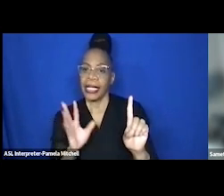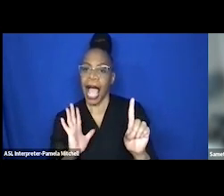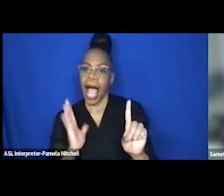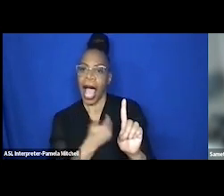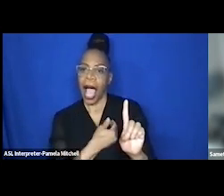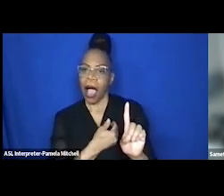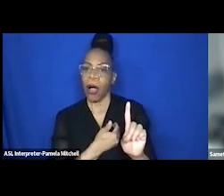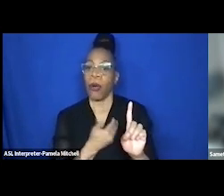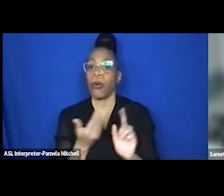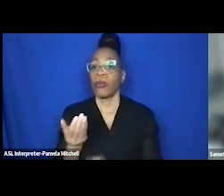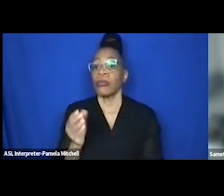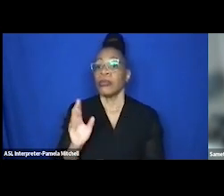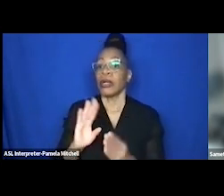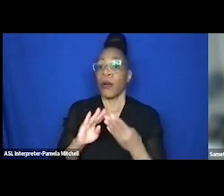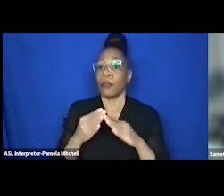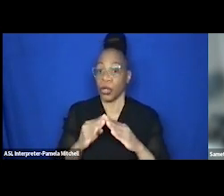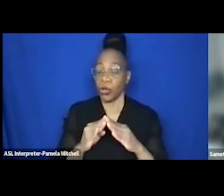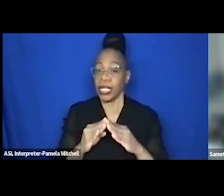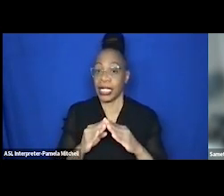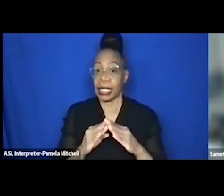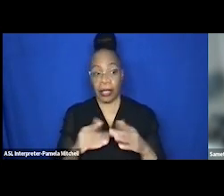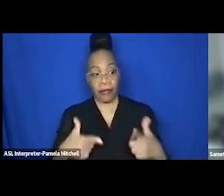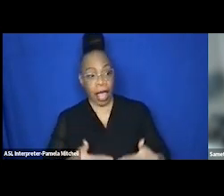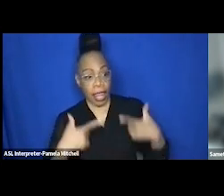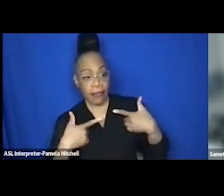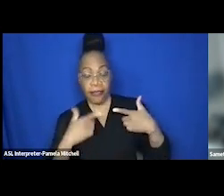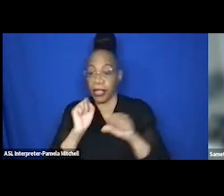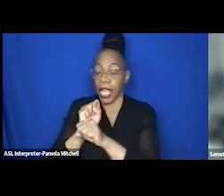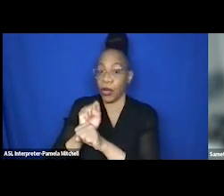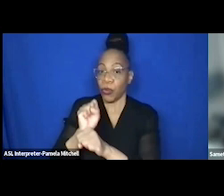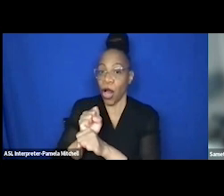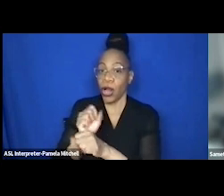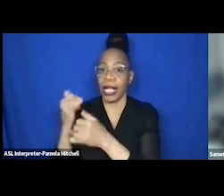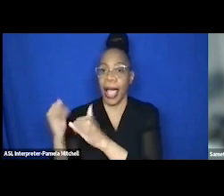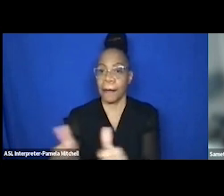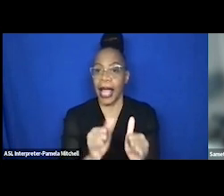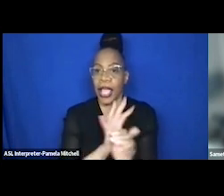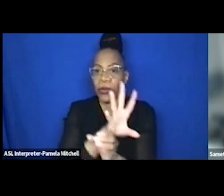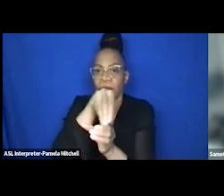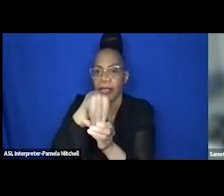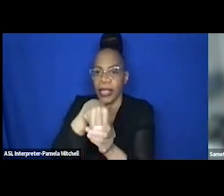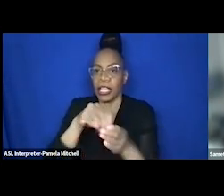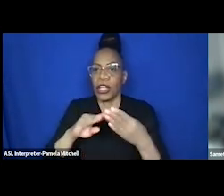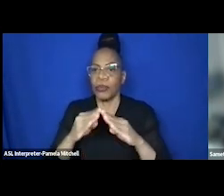and, you know, living and working, right? And playing in those communities, I would really say that the entire community,